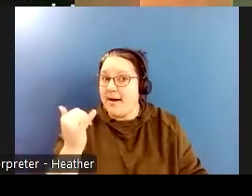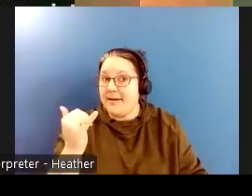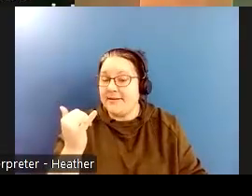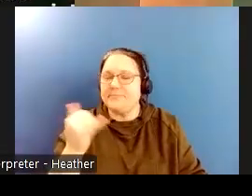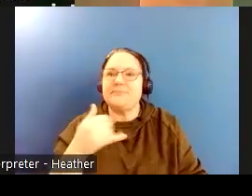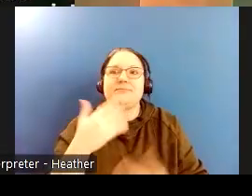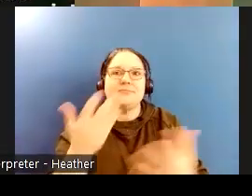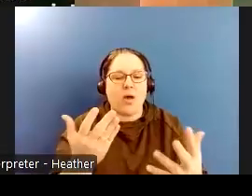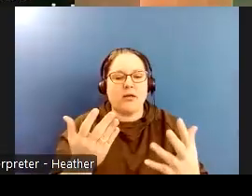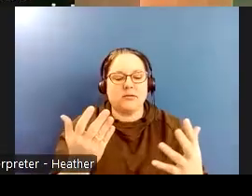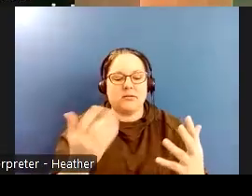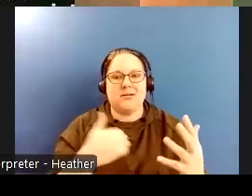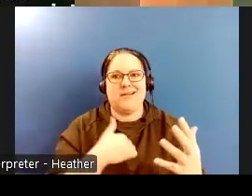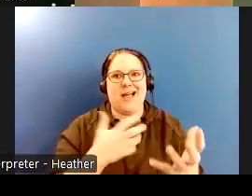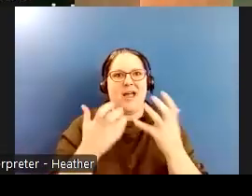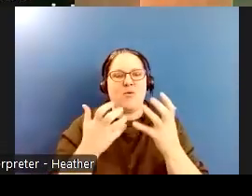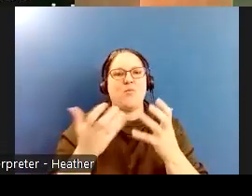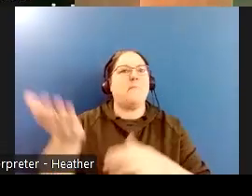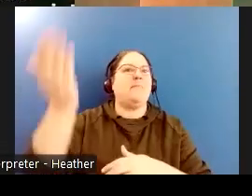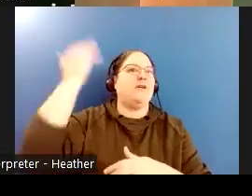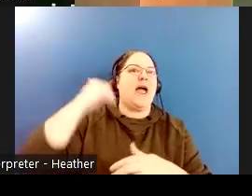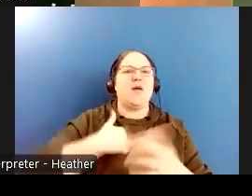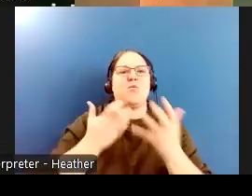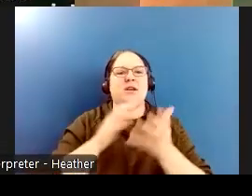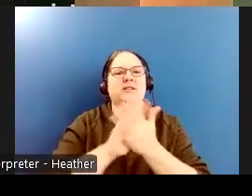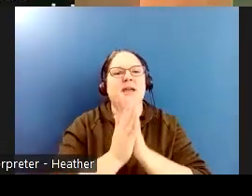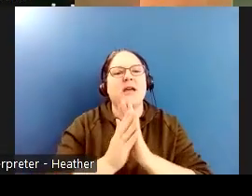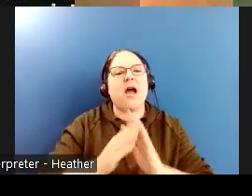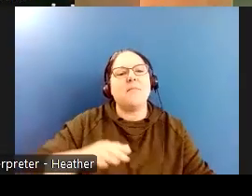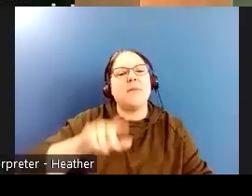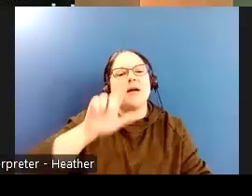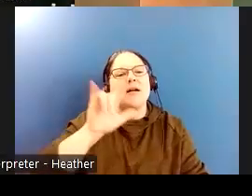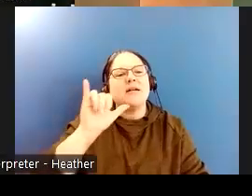time I I wanted to be a lymphoma doctor. So I had to learn all of this information about the